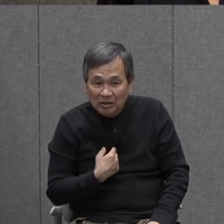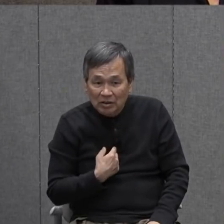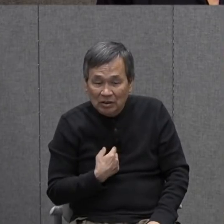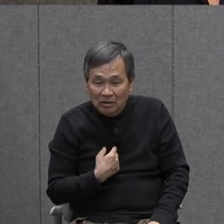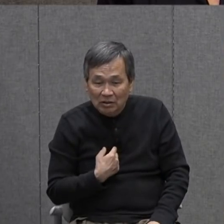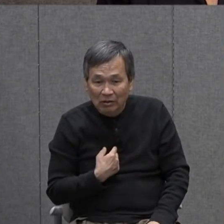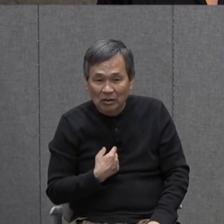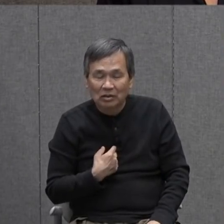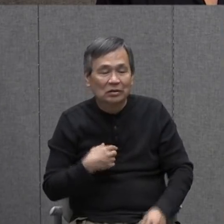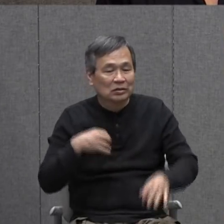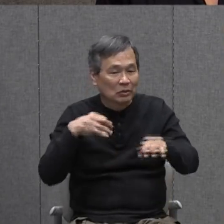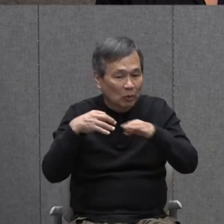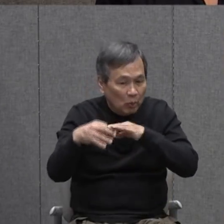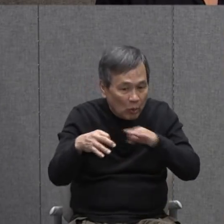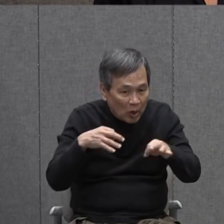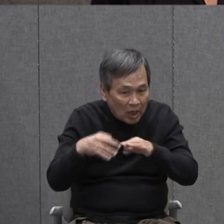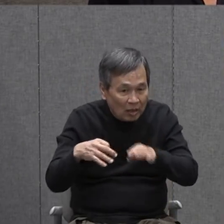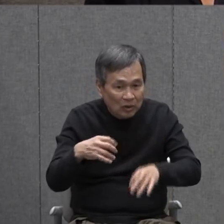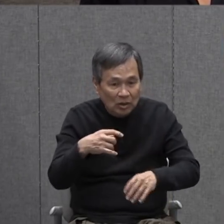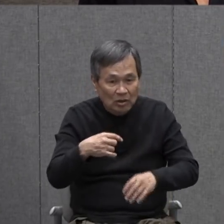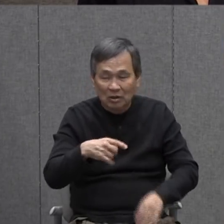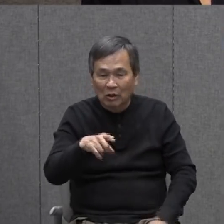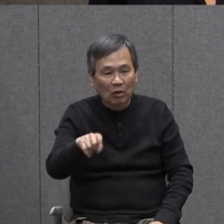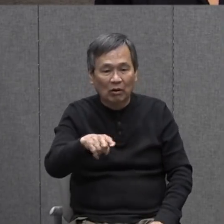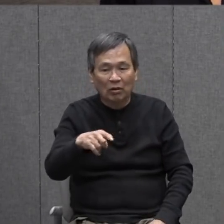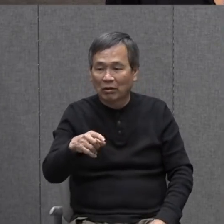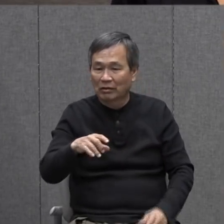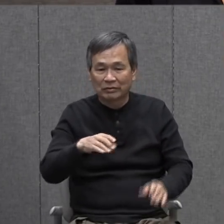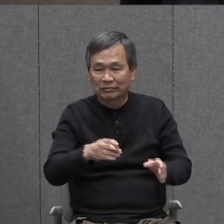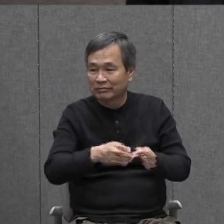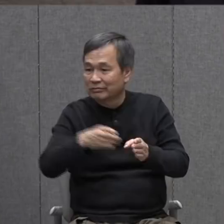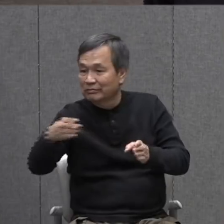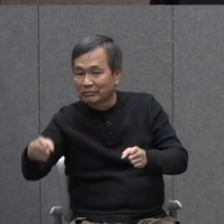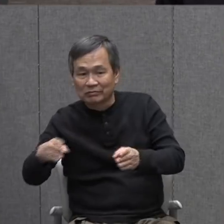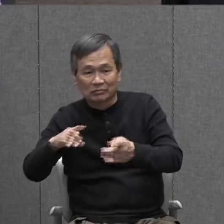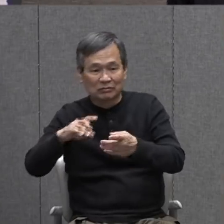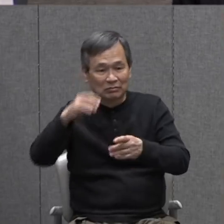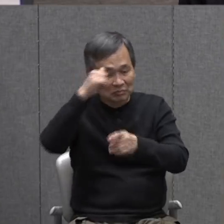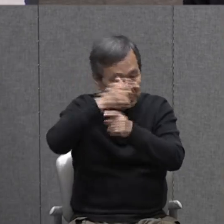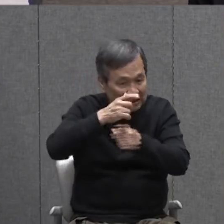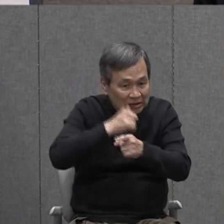Either you can describe it to me or someone next to you but the first thing right now